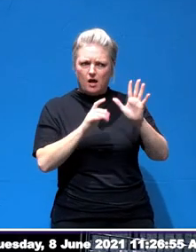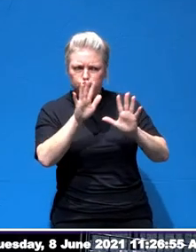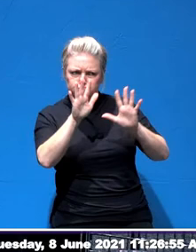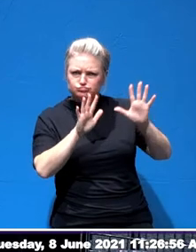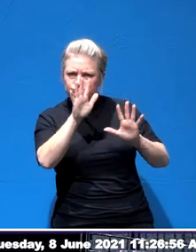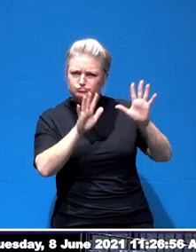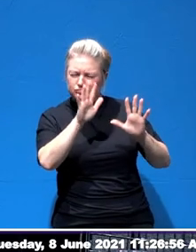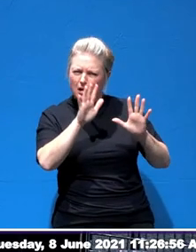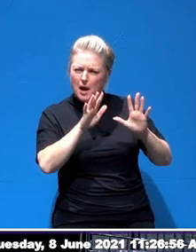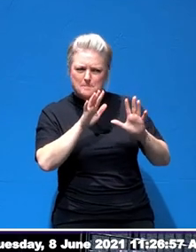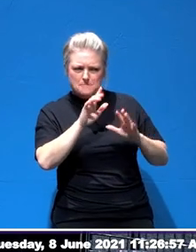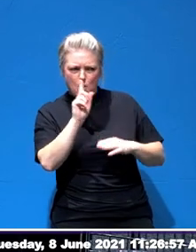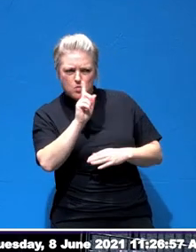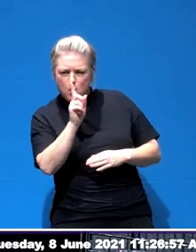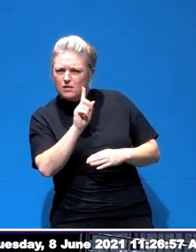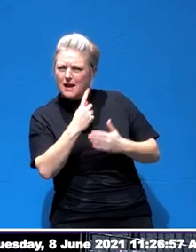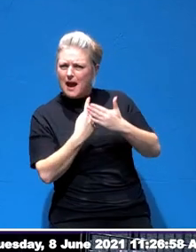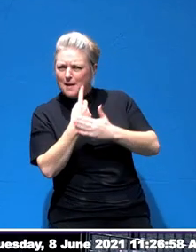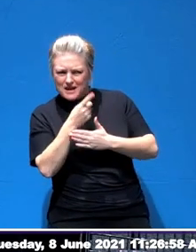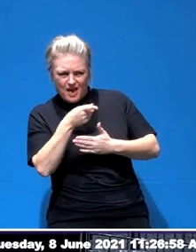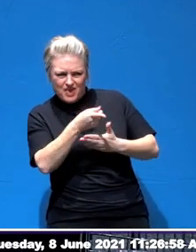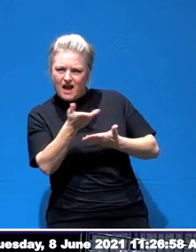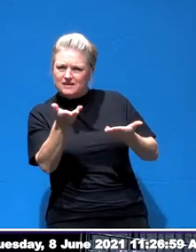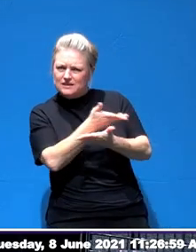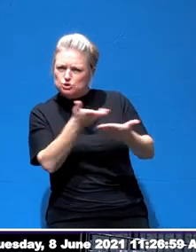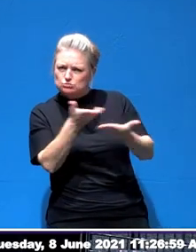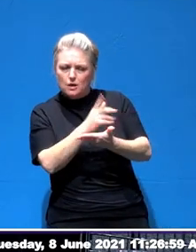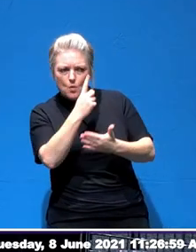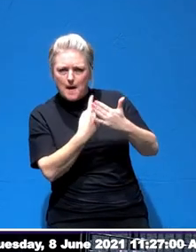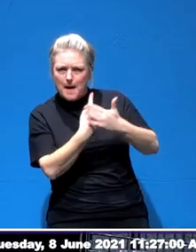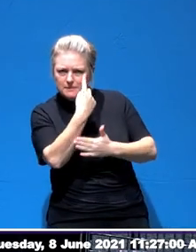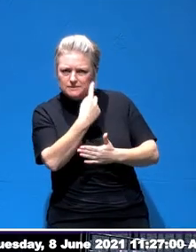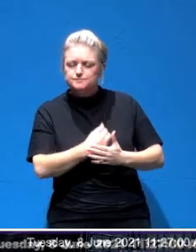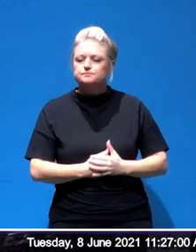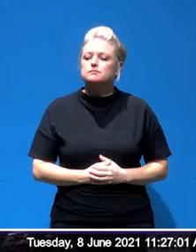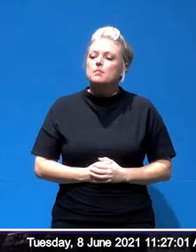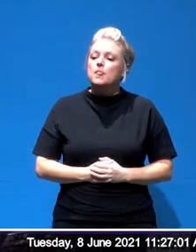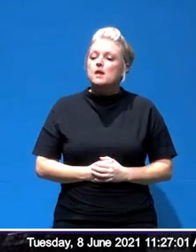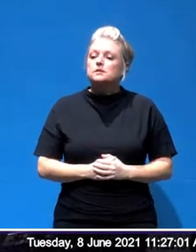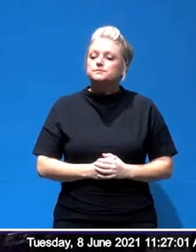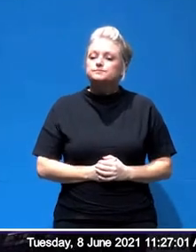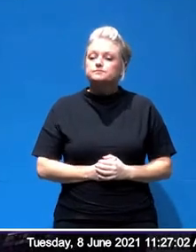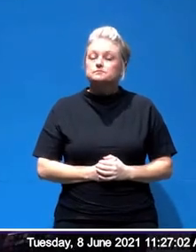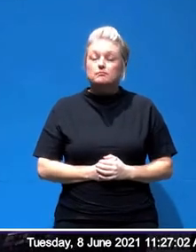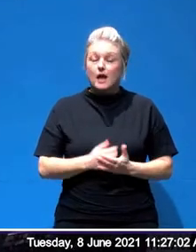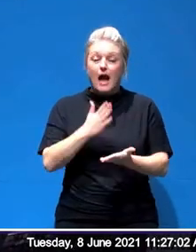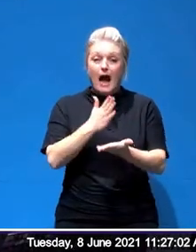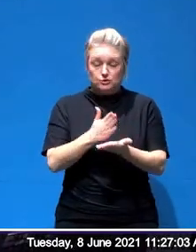of that particular interaction? Okay. That was --- they actually came without us knowing they were coming, so they